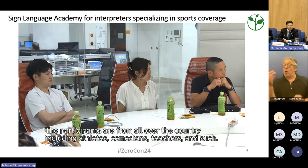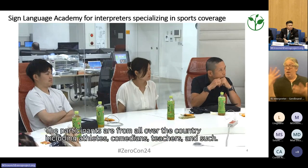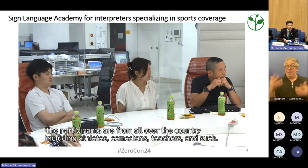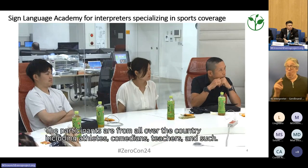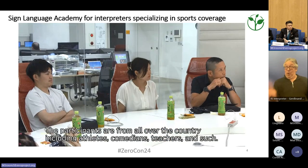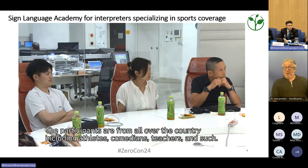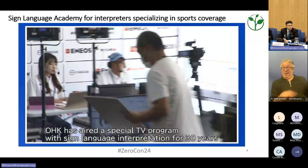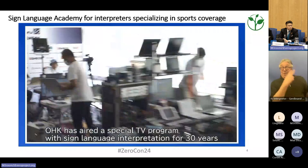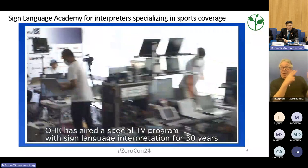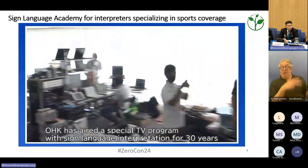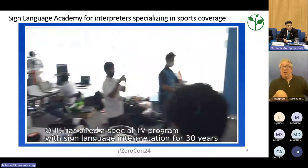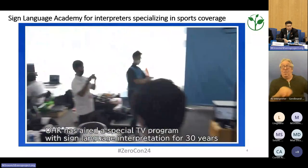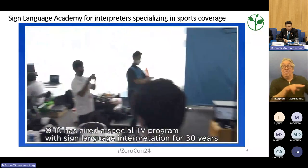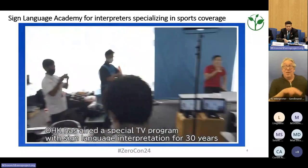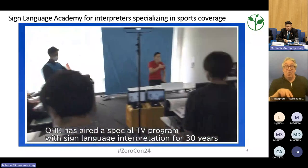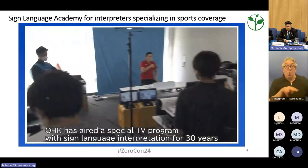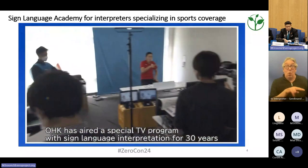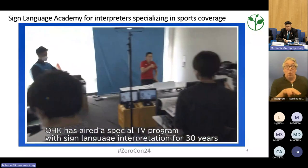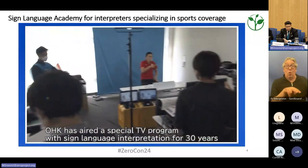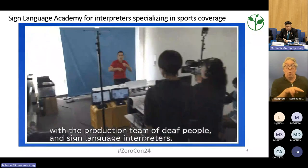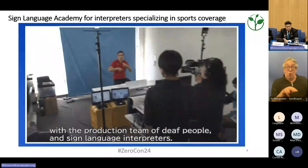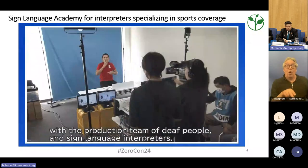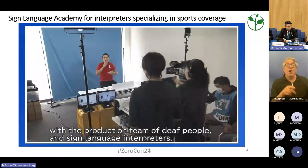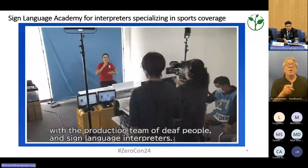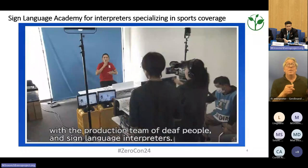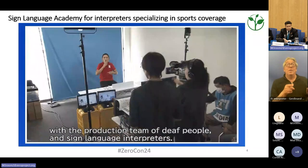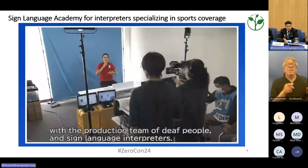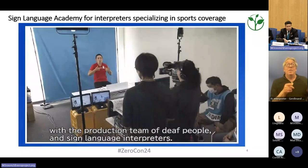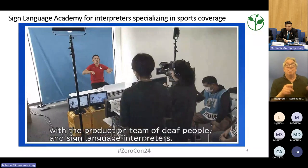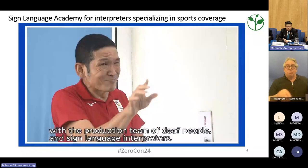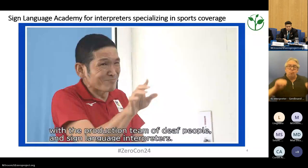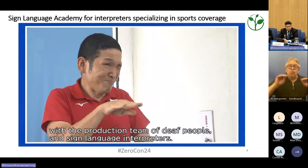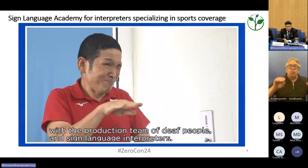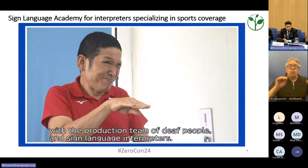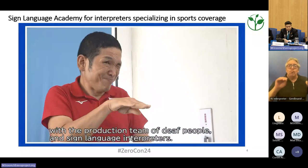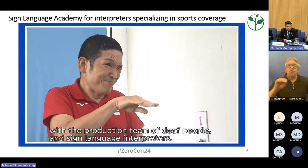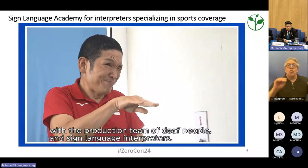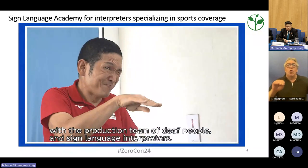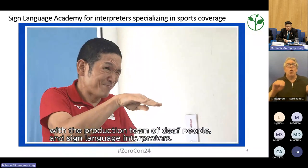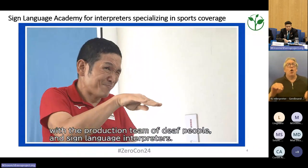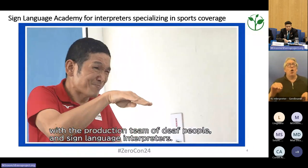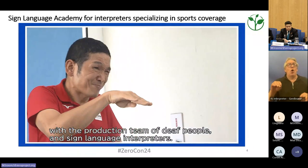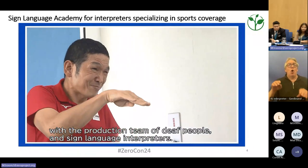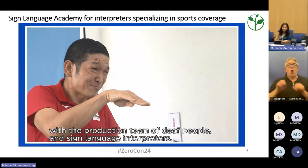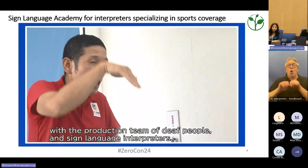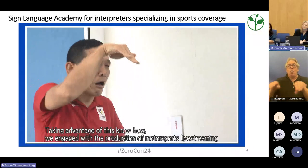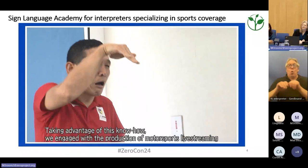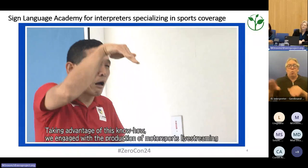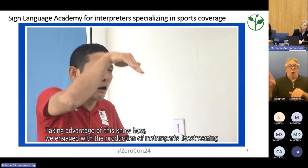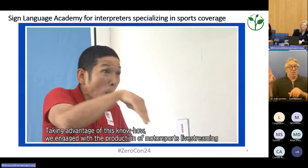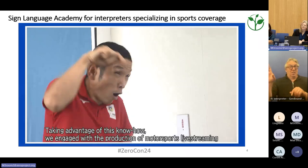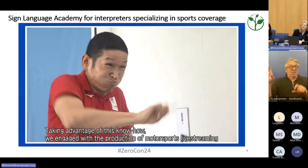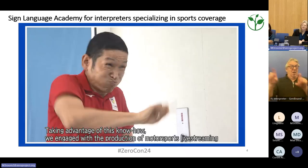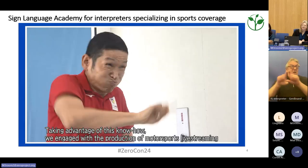workshop for broadcasters in Japan to teach them some signing and how to actually produce sign